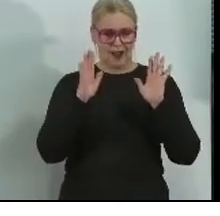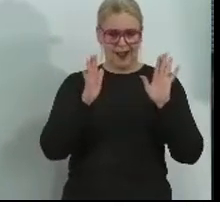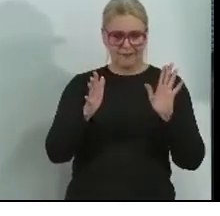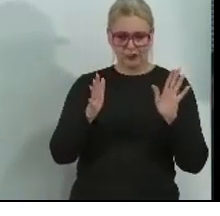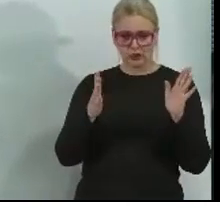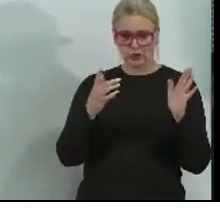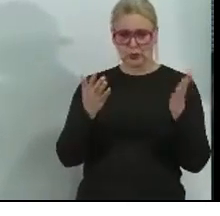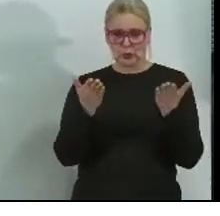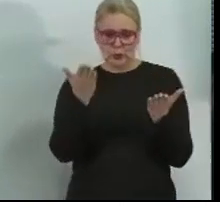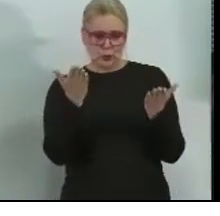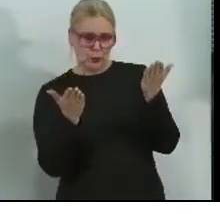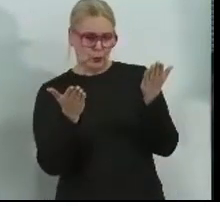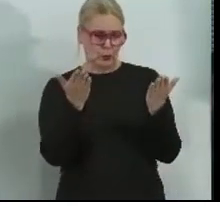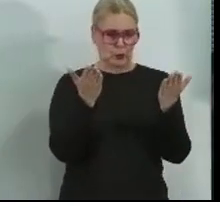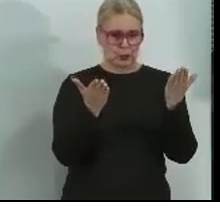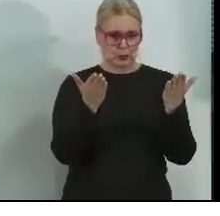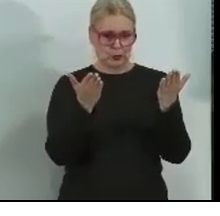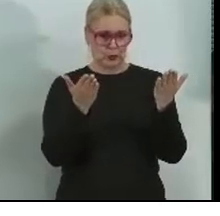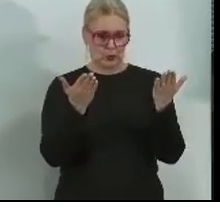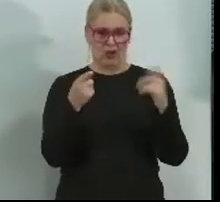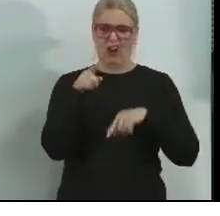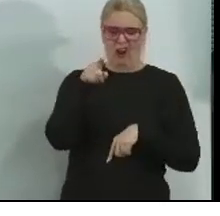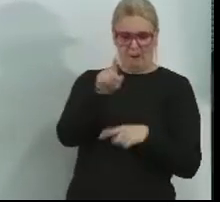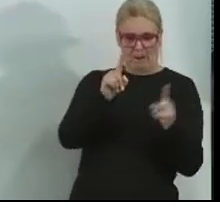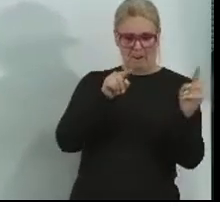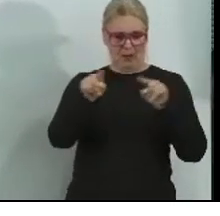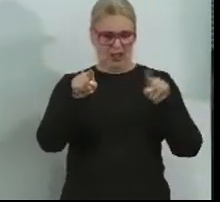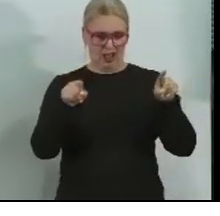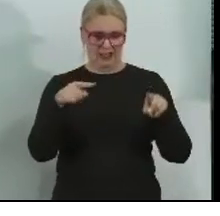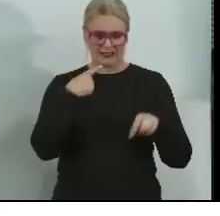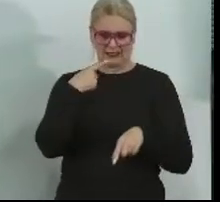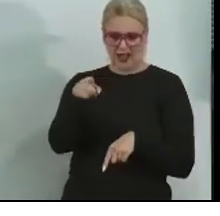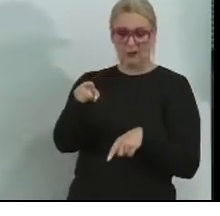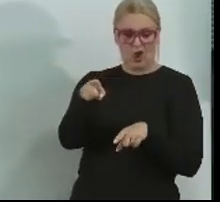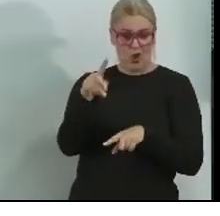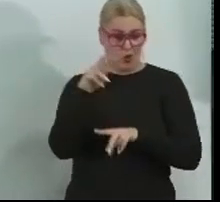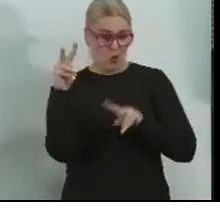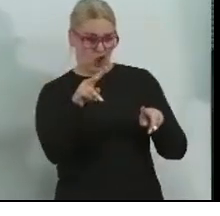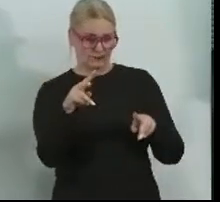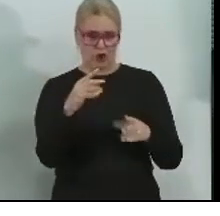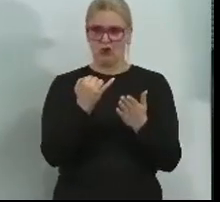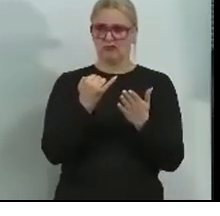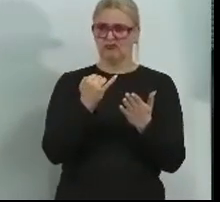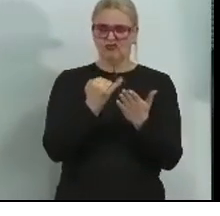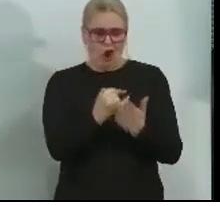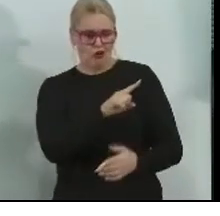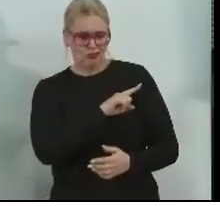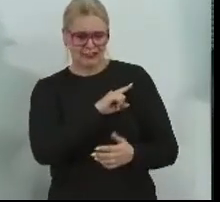that you have a patronising view of disability, but at the same time challenging them to feel a